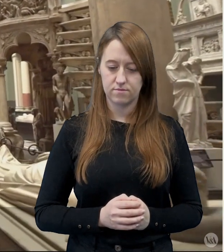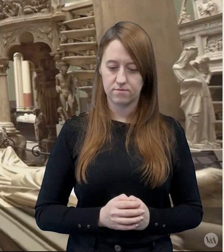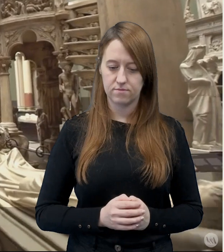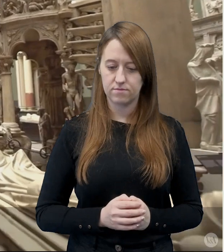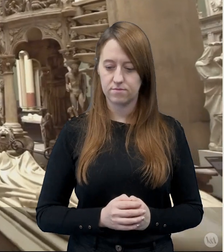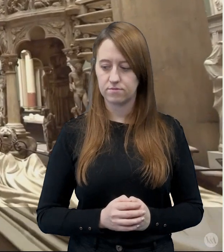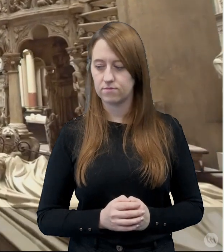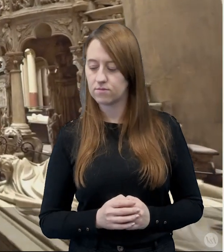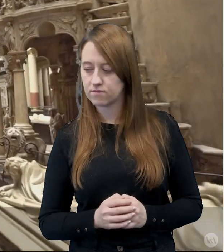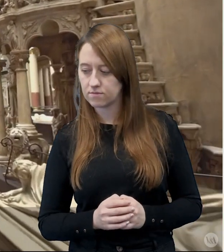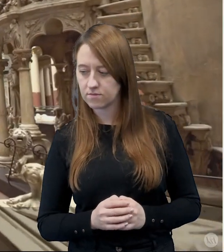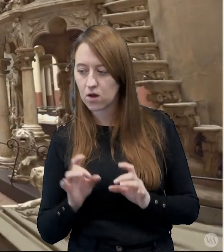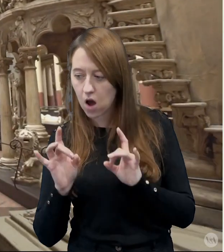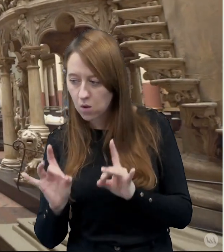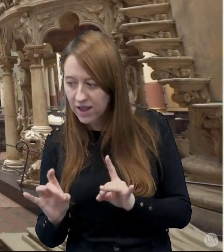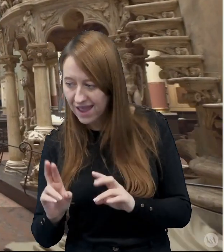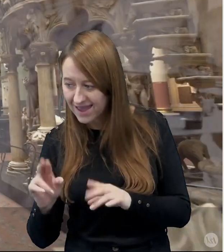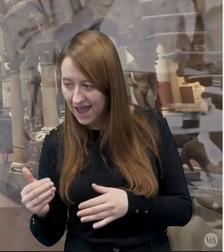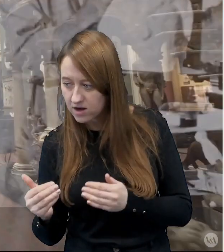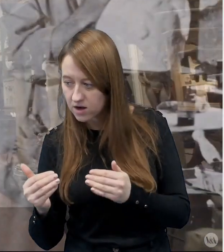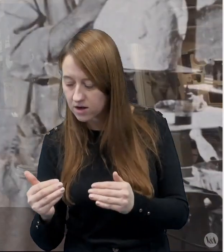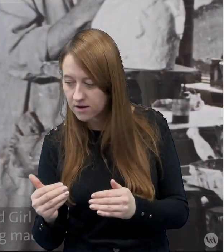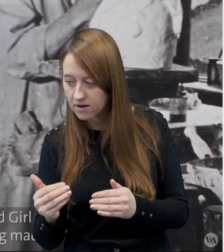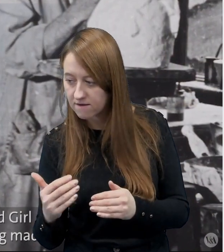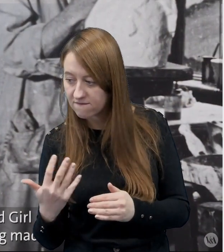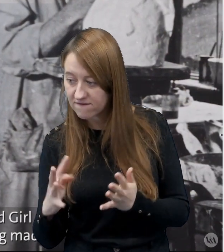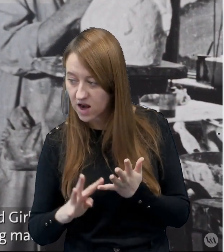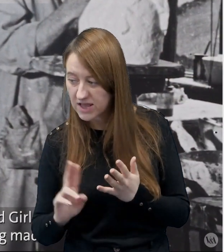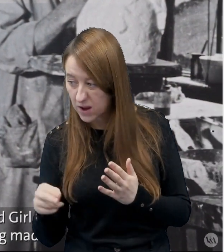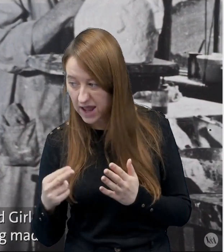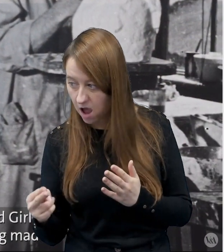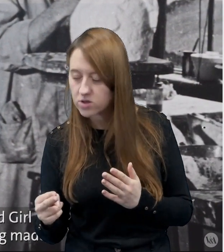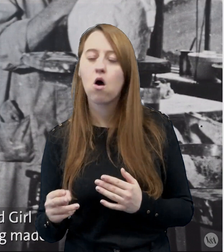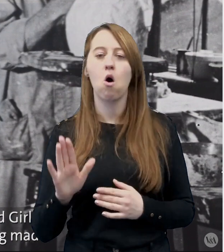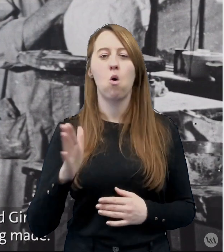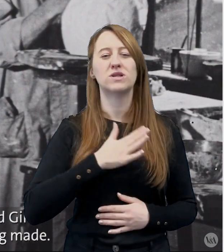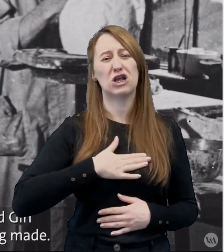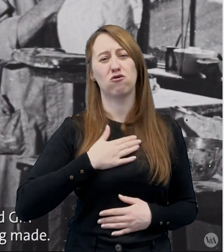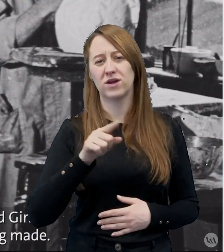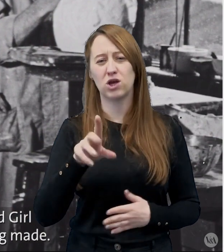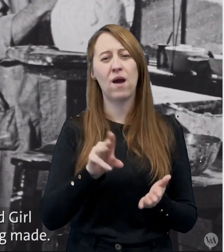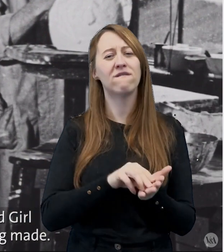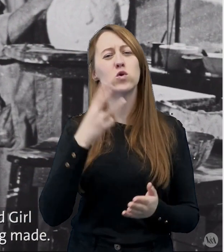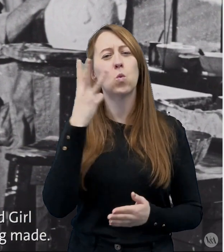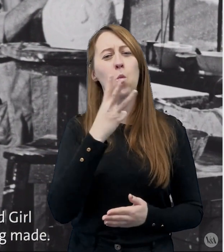OK, sorry you're going to have to watch the first minute of introduction.